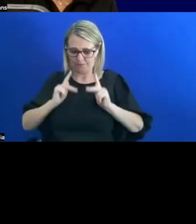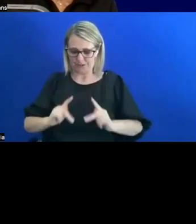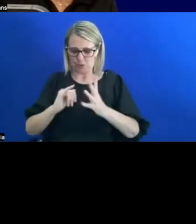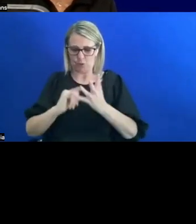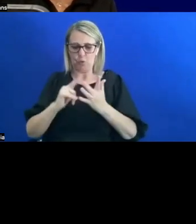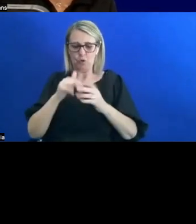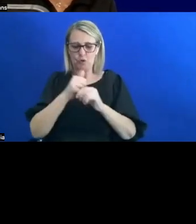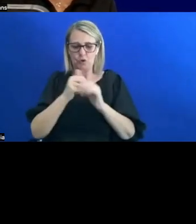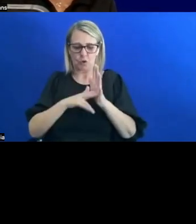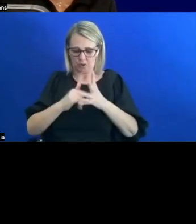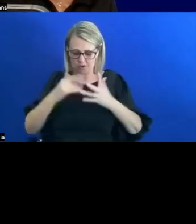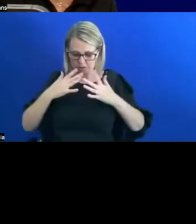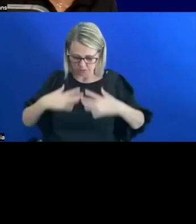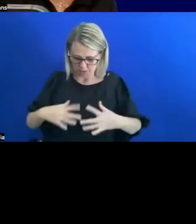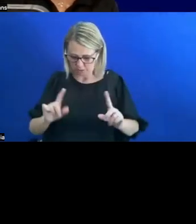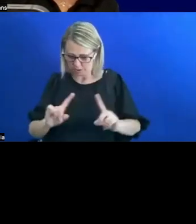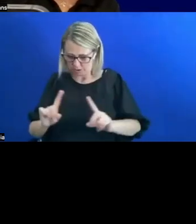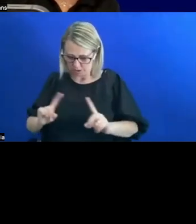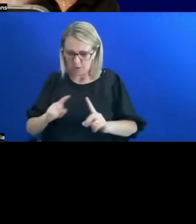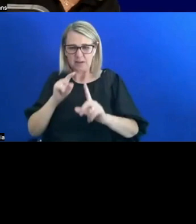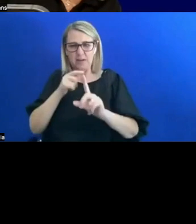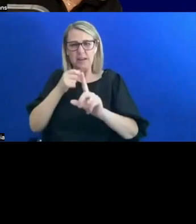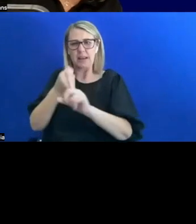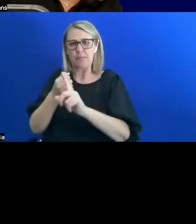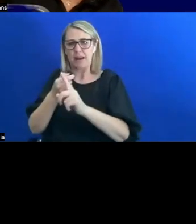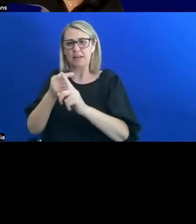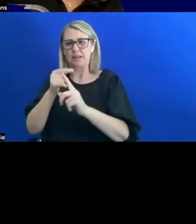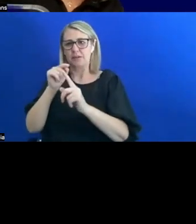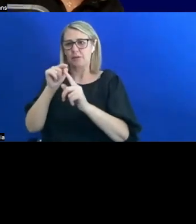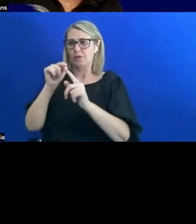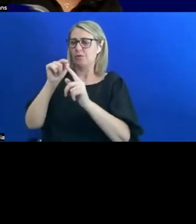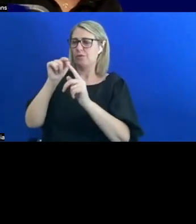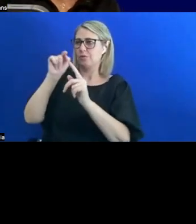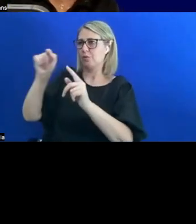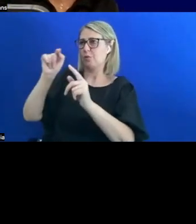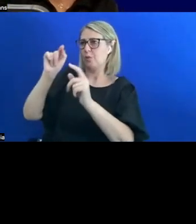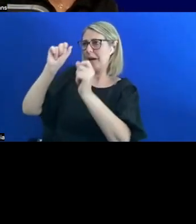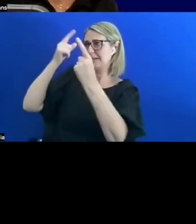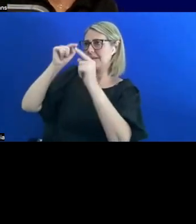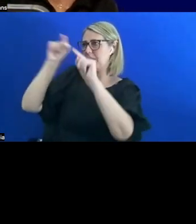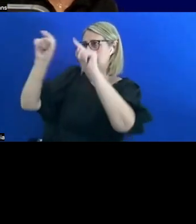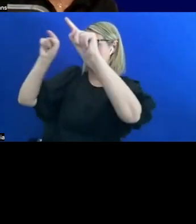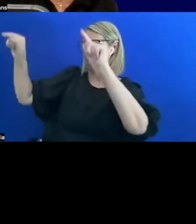has been shown to directly impact the ability to read another person's physical and emotional state.